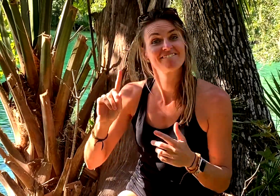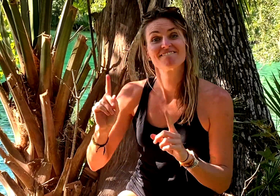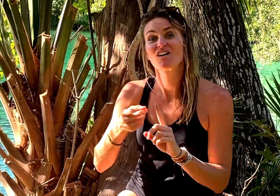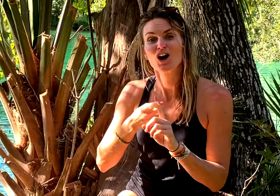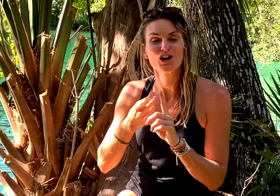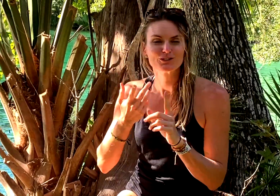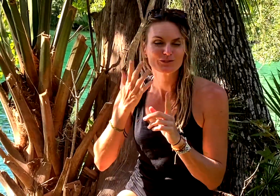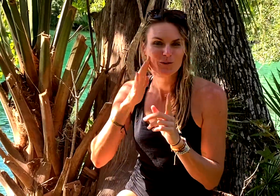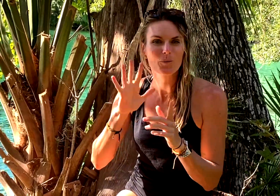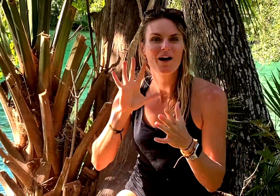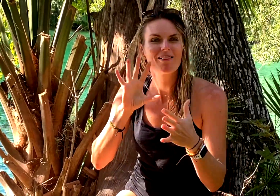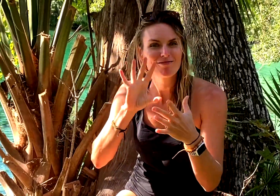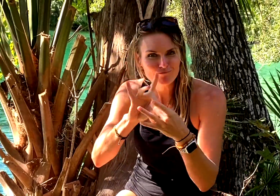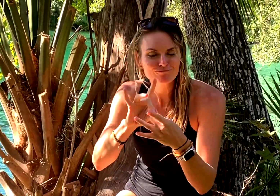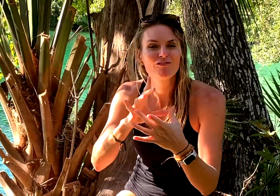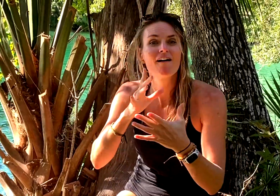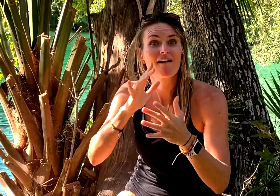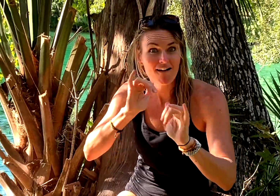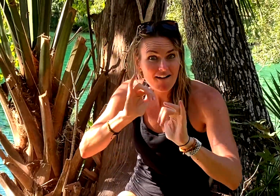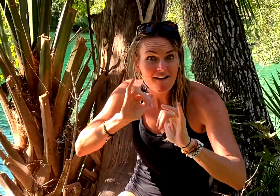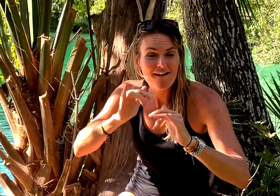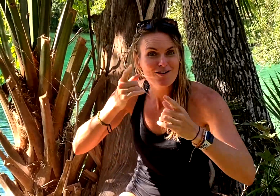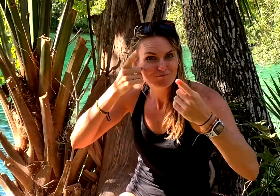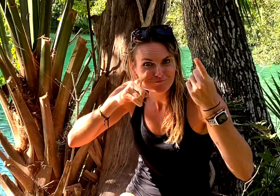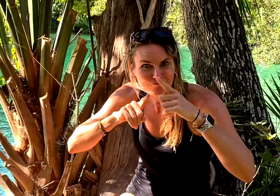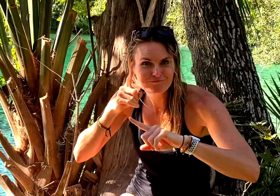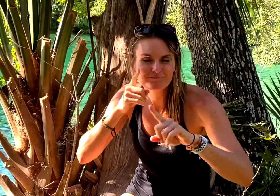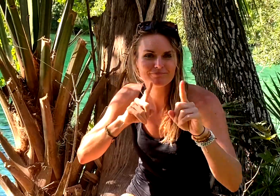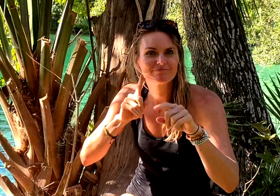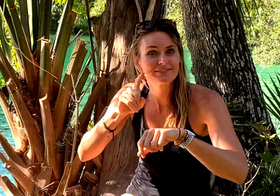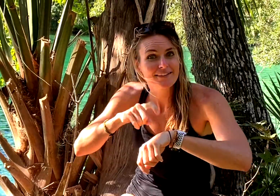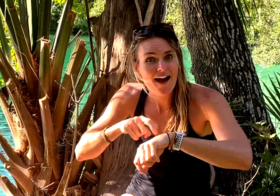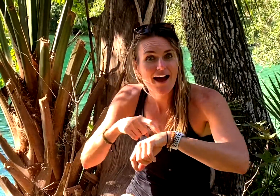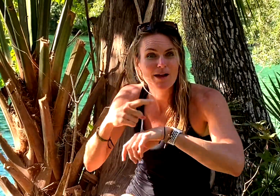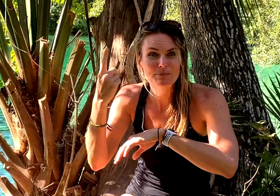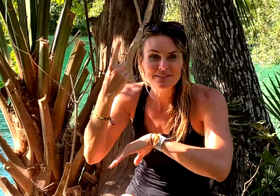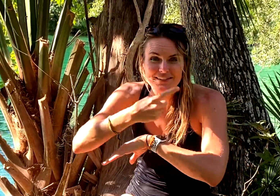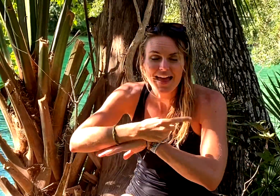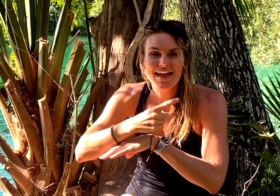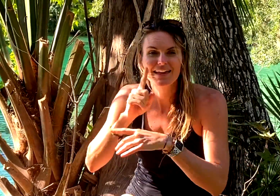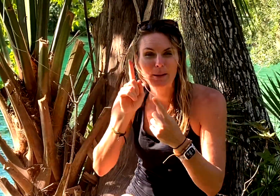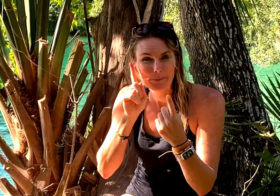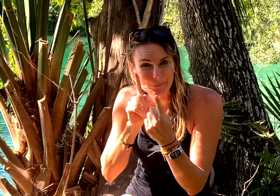First, we will agree on a date and time to meet.